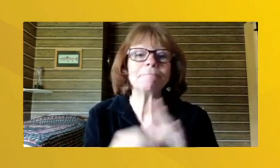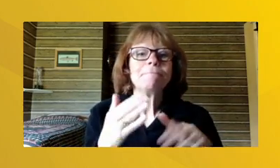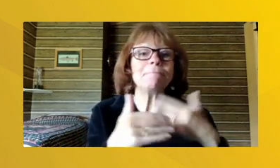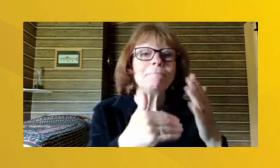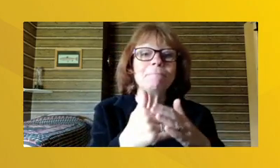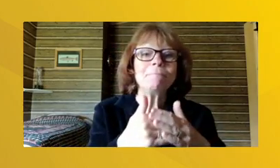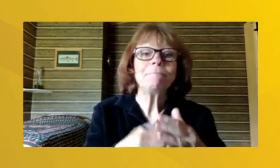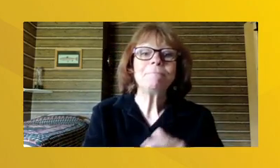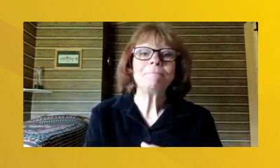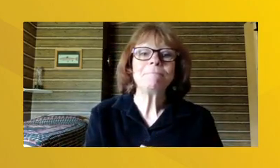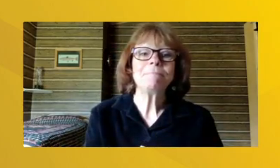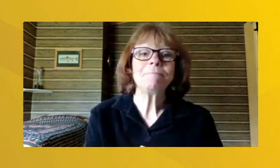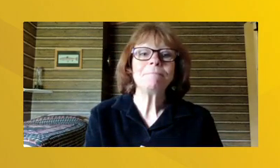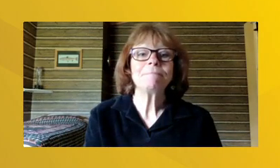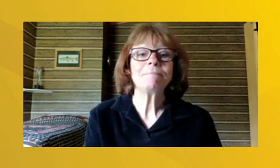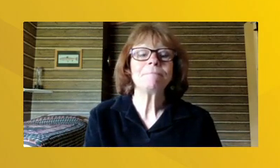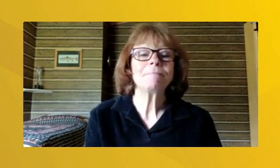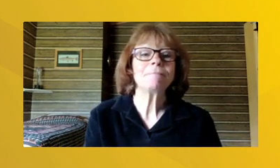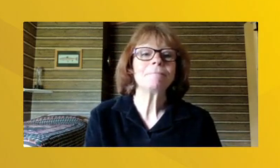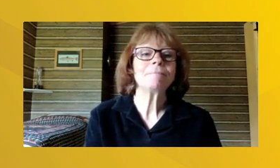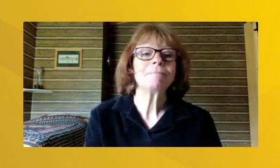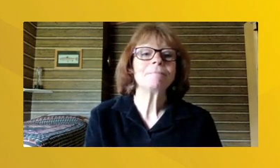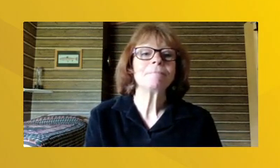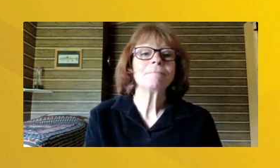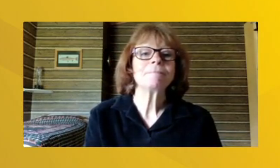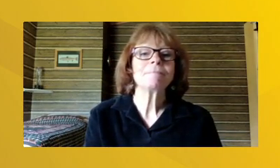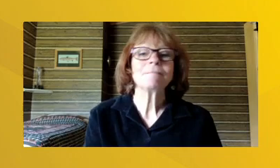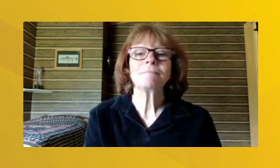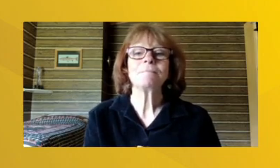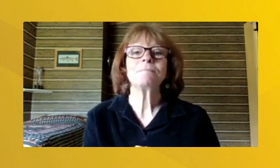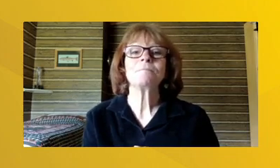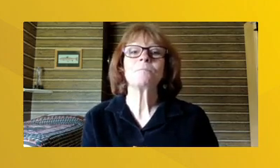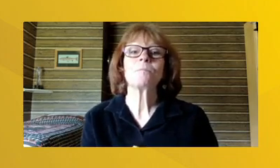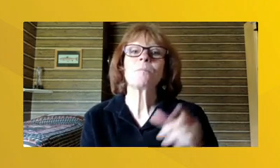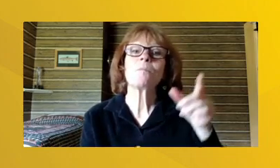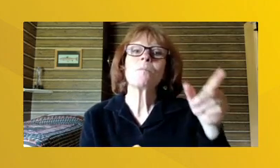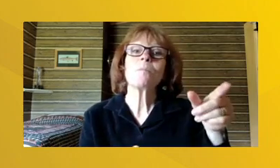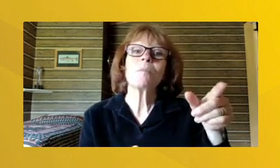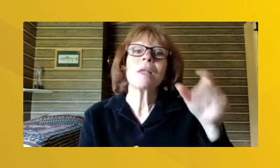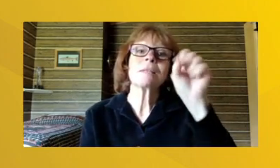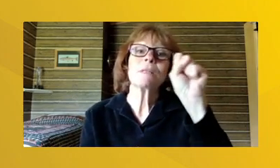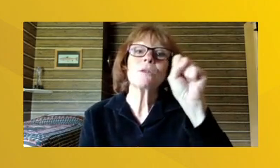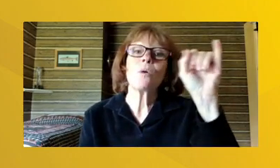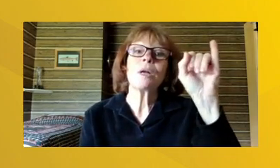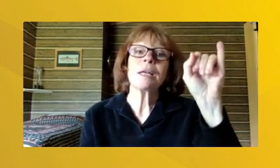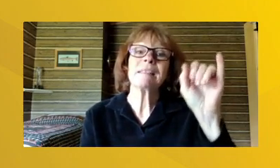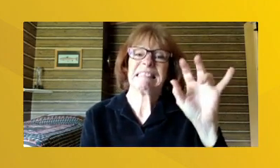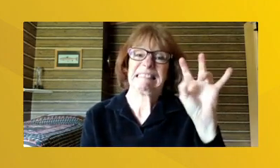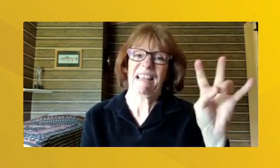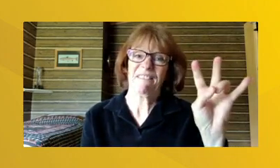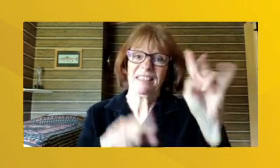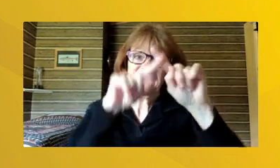So the seven Smithsonian museums and organizations within this collaborative group represent